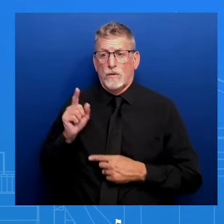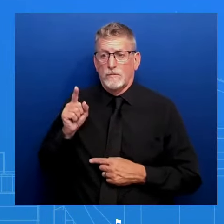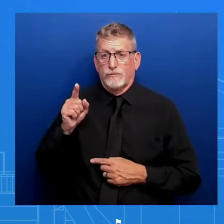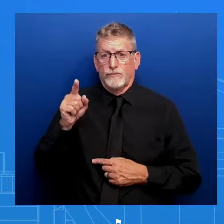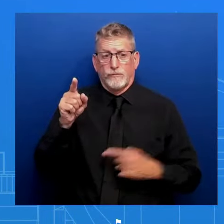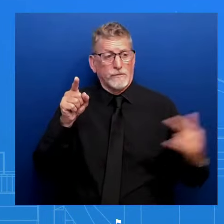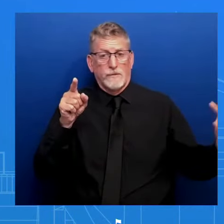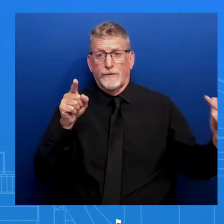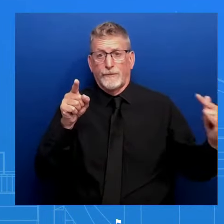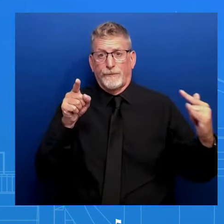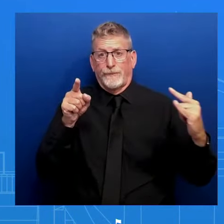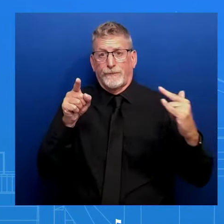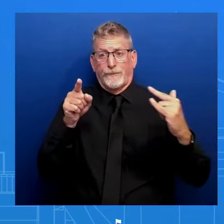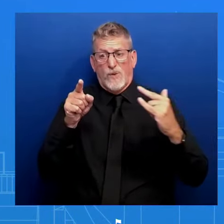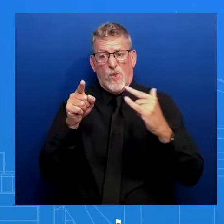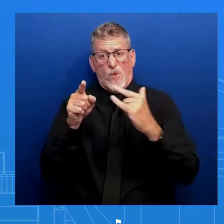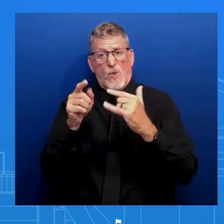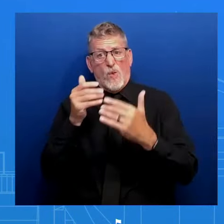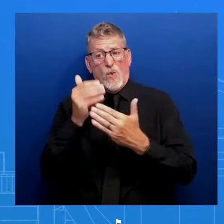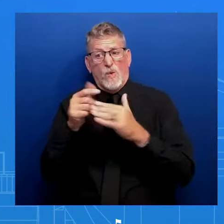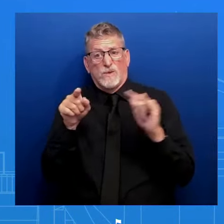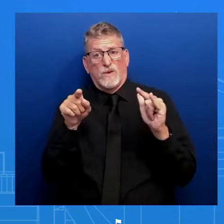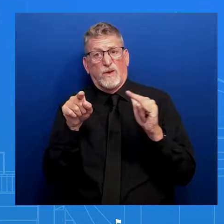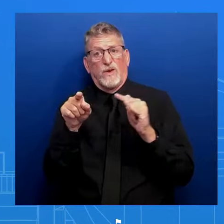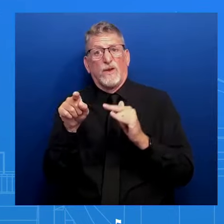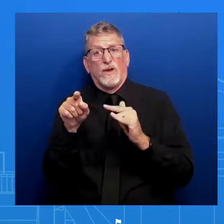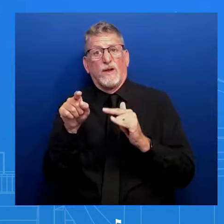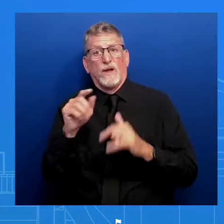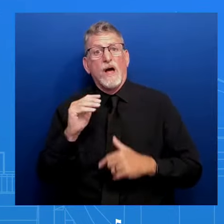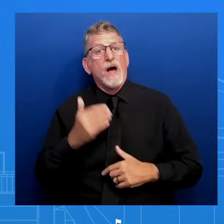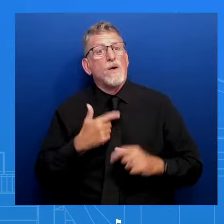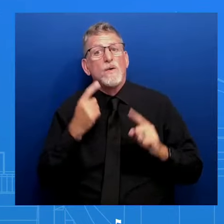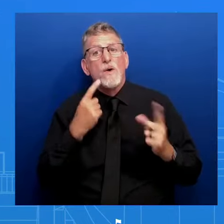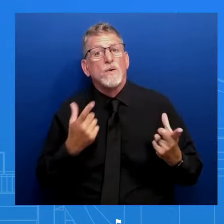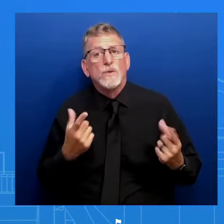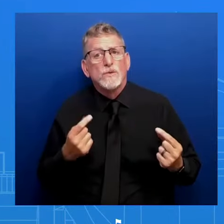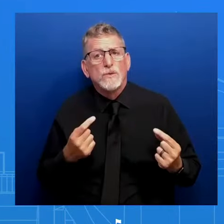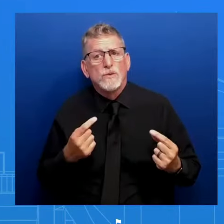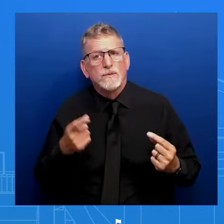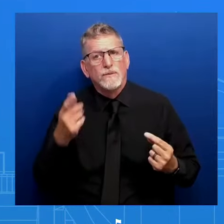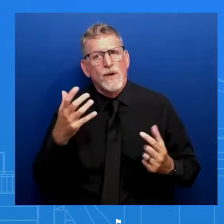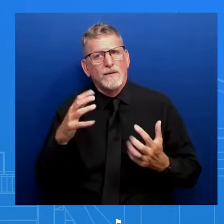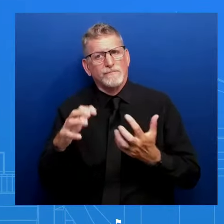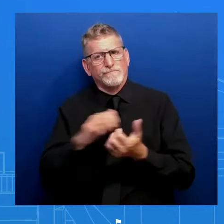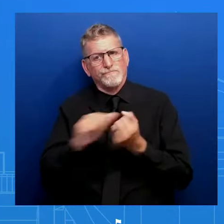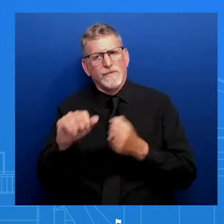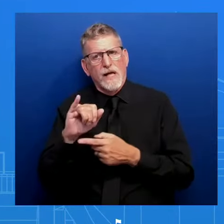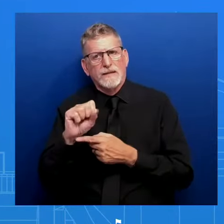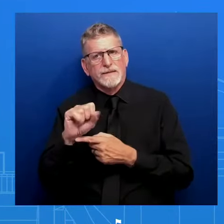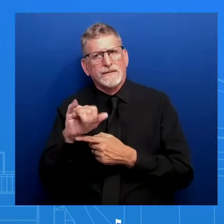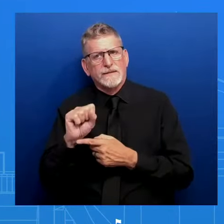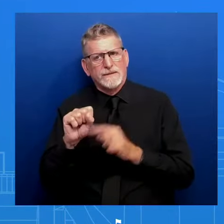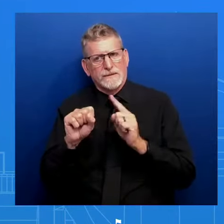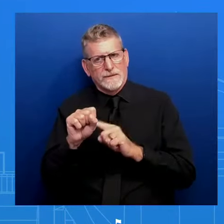So I would reiterate that Russian -- Russia's close approach to and deployment of flares over U.S. drones during a routine mission